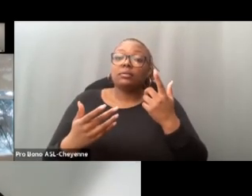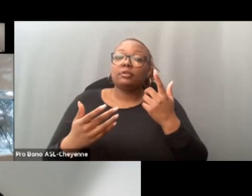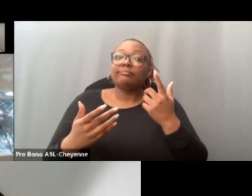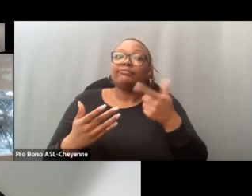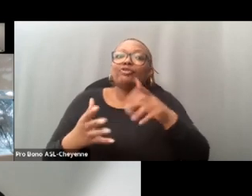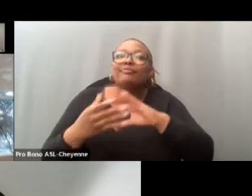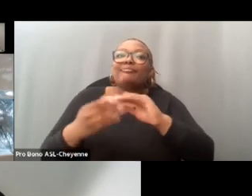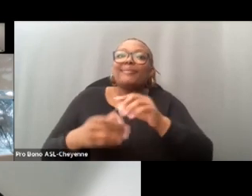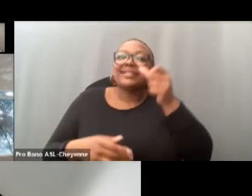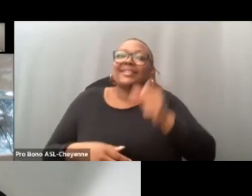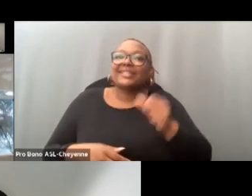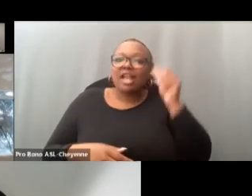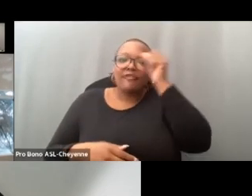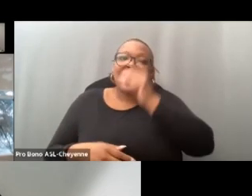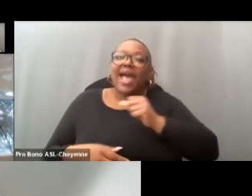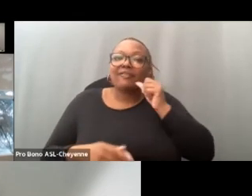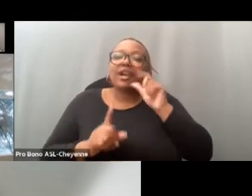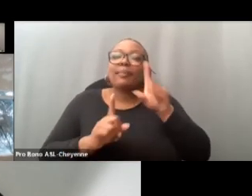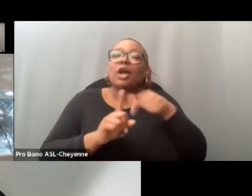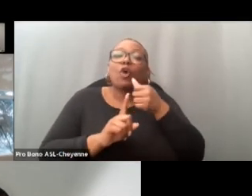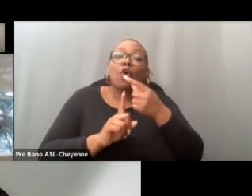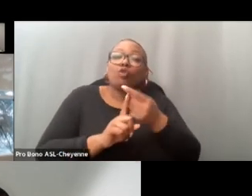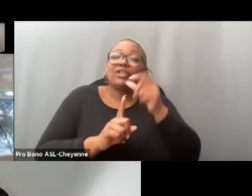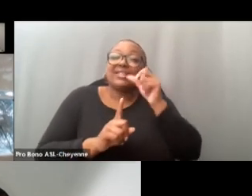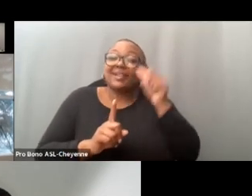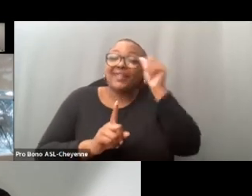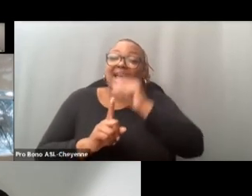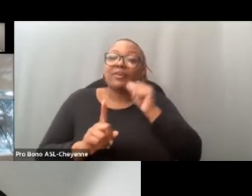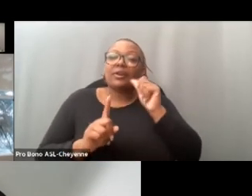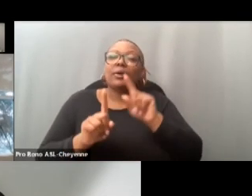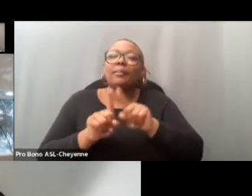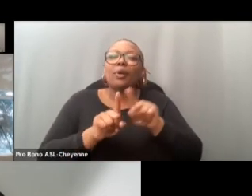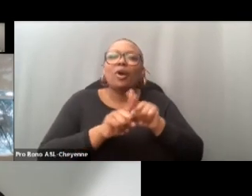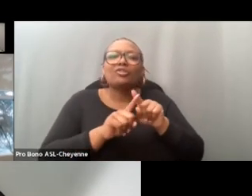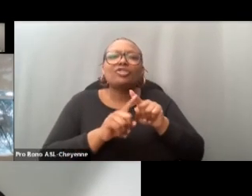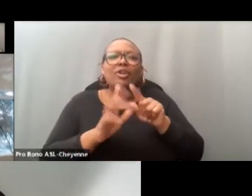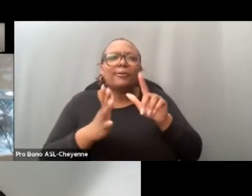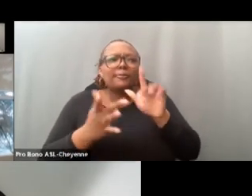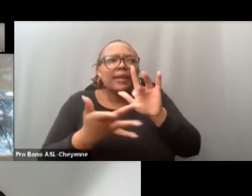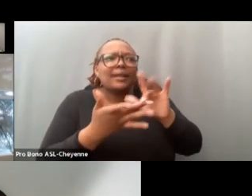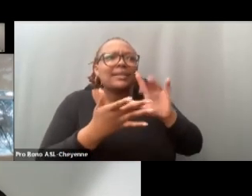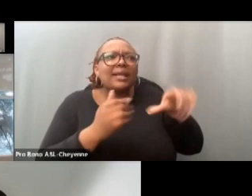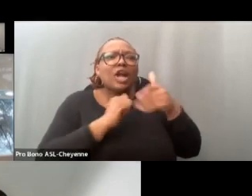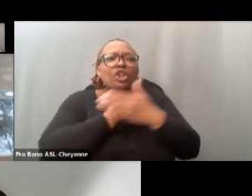but even beyond South Africa, to look into other countries, not necessarily the west alone,